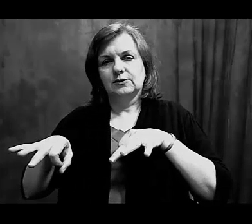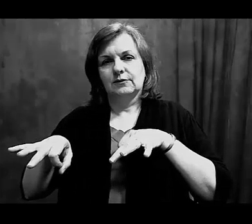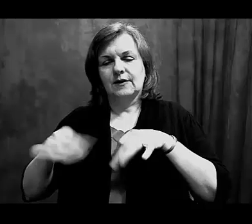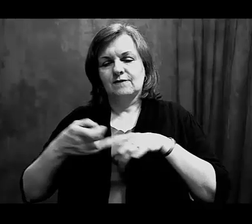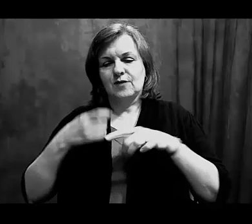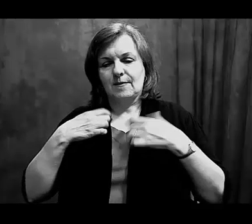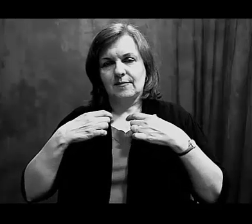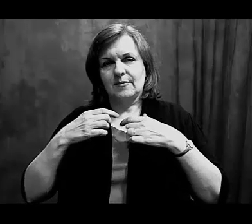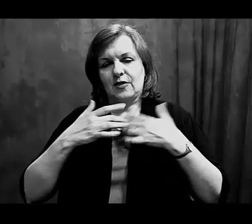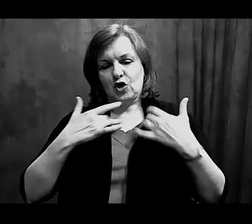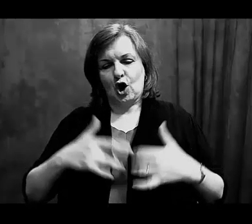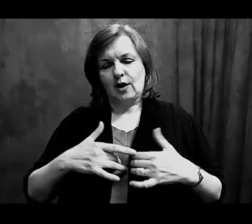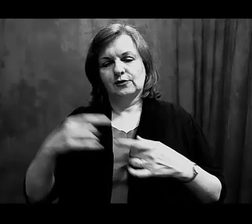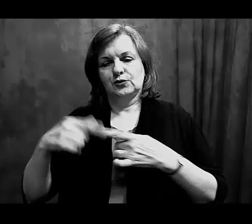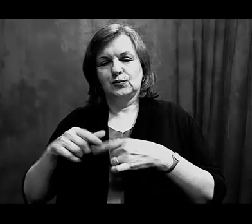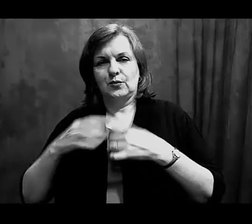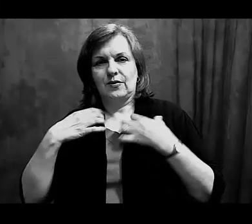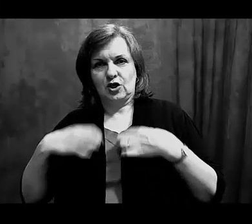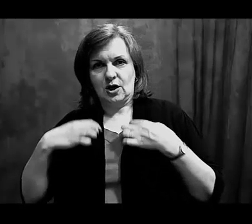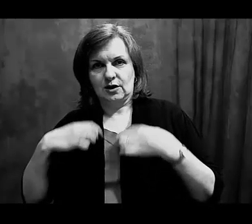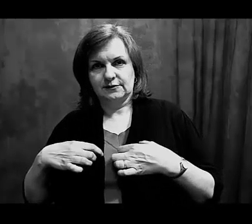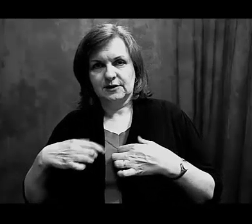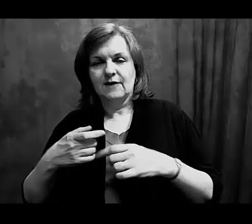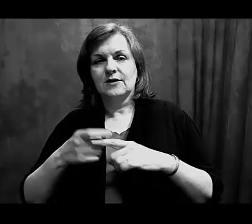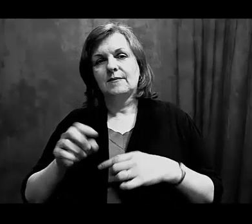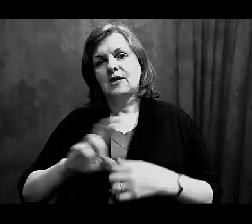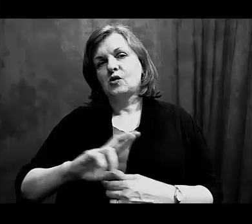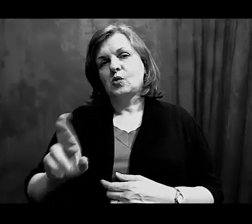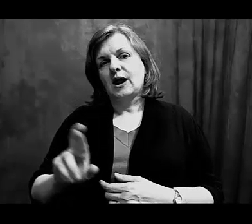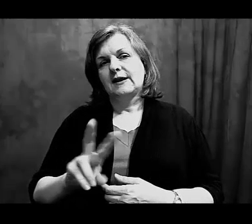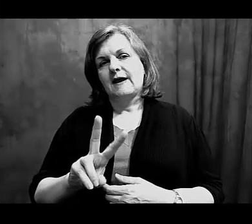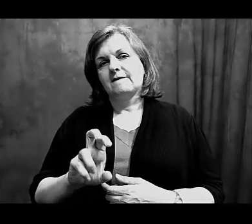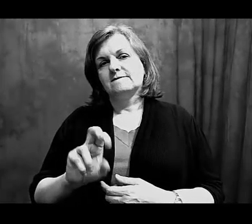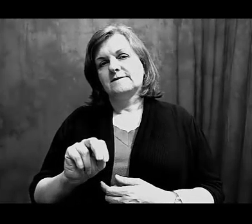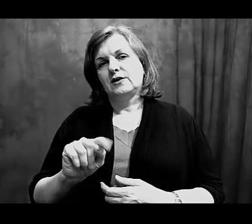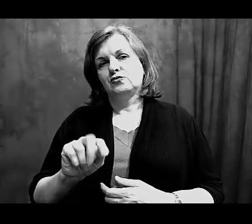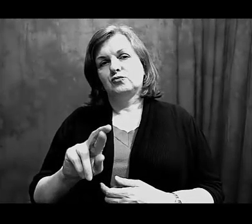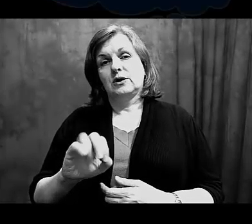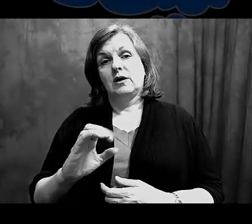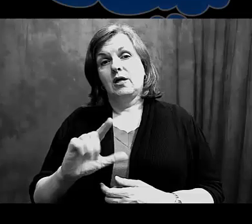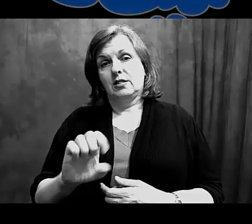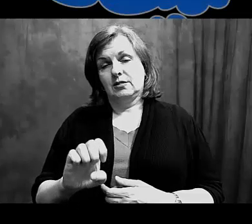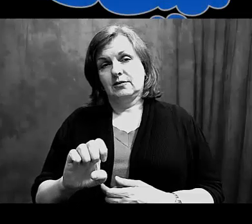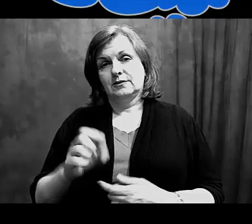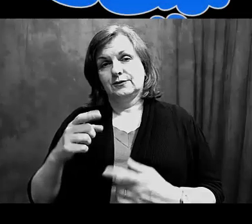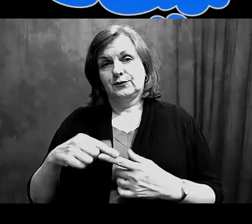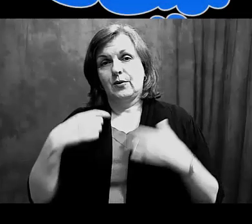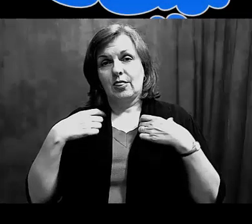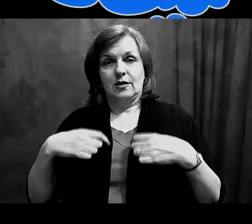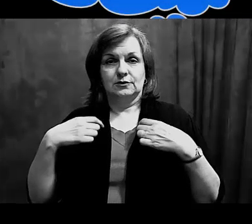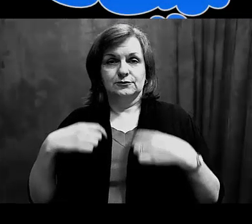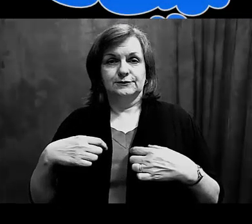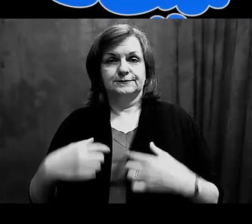and then out to the pulmonary artery